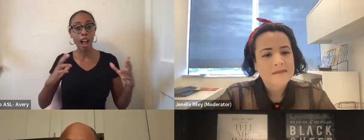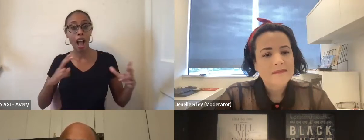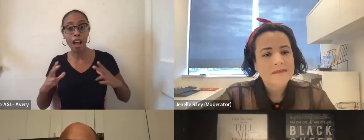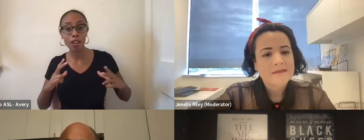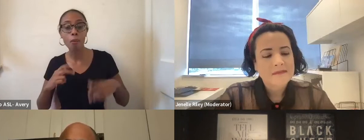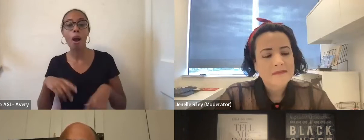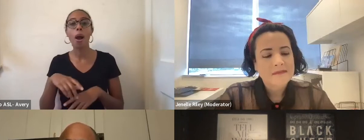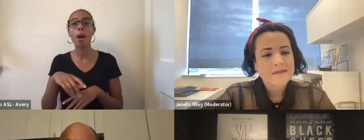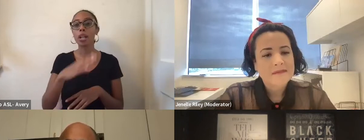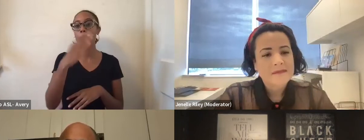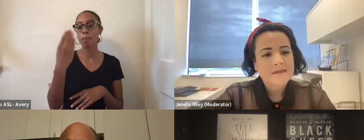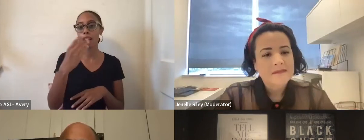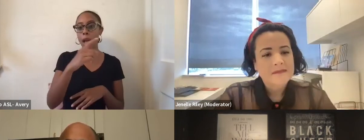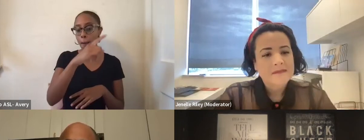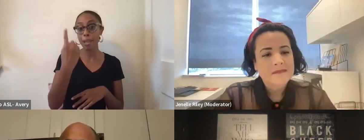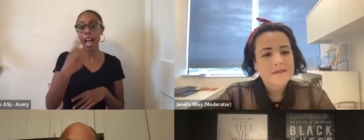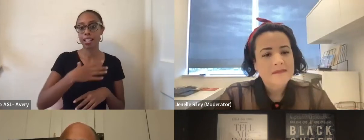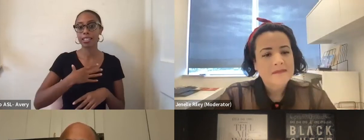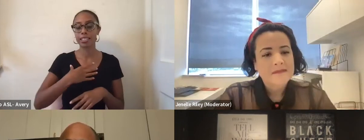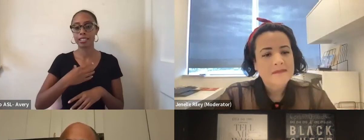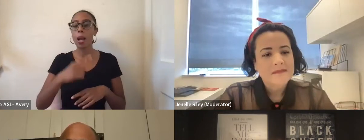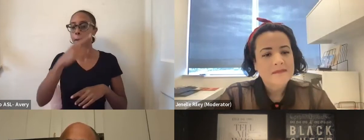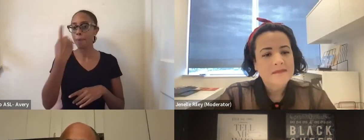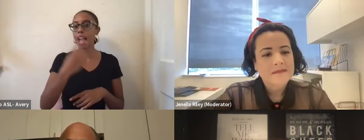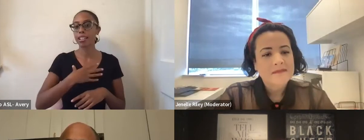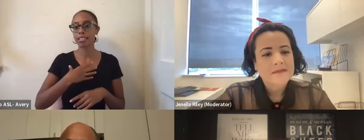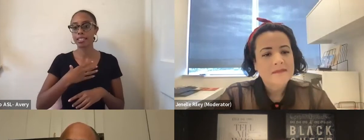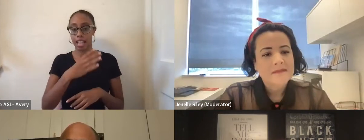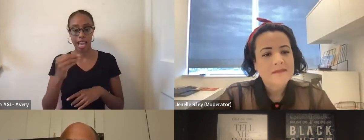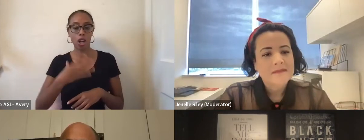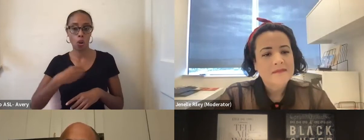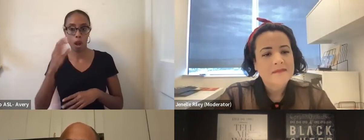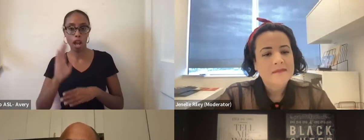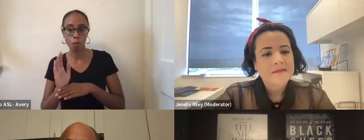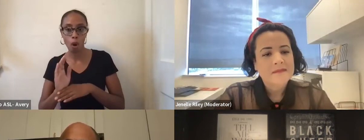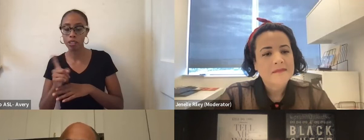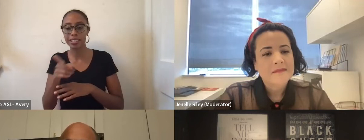project her own private story publicly and seem to invite us all into her inner world.